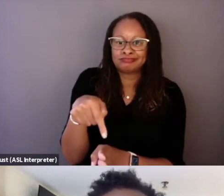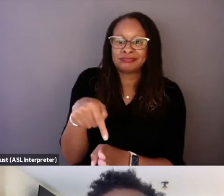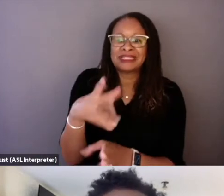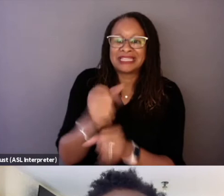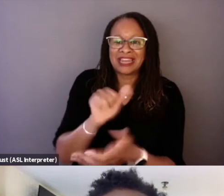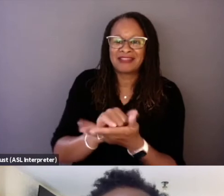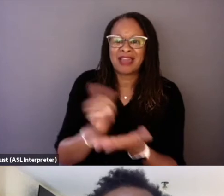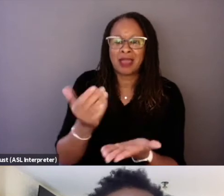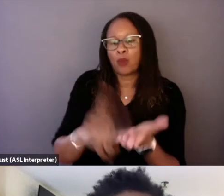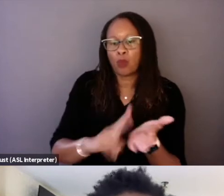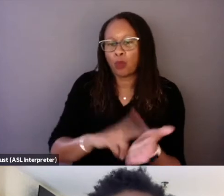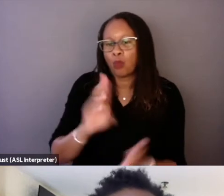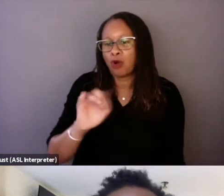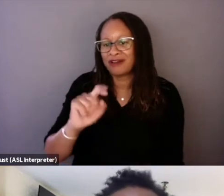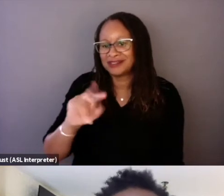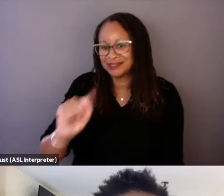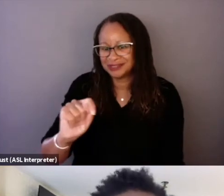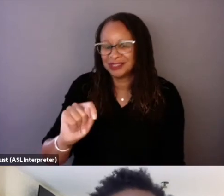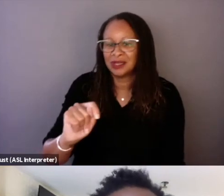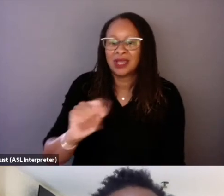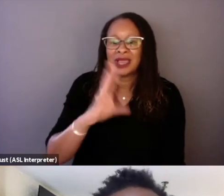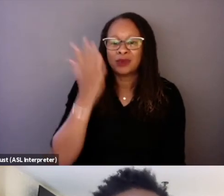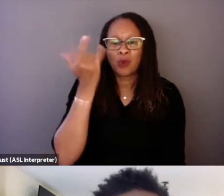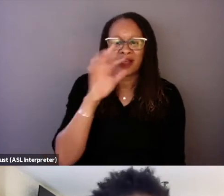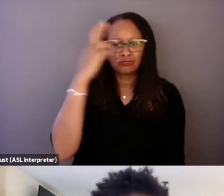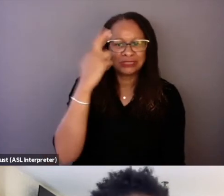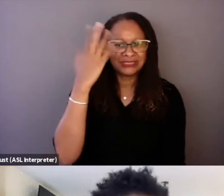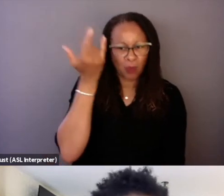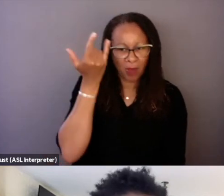and their reasonings why, you know,